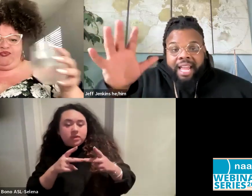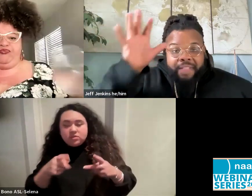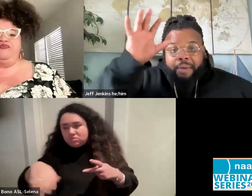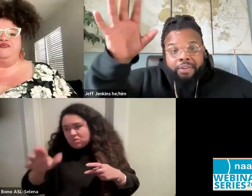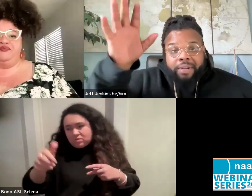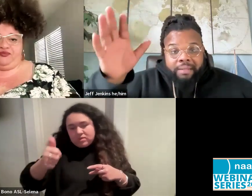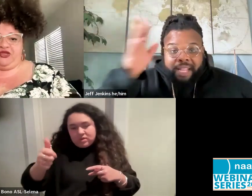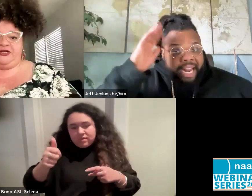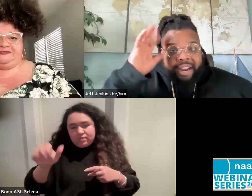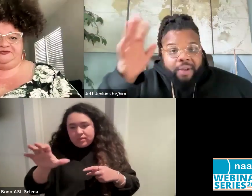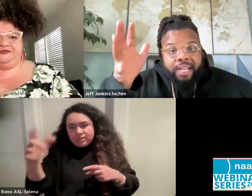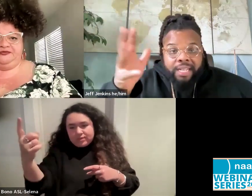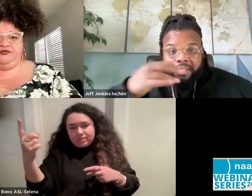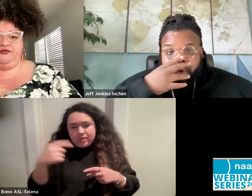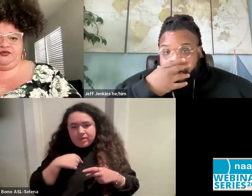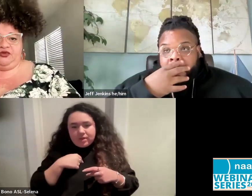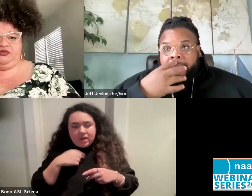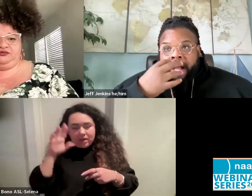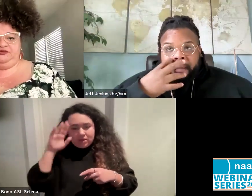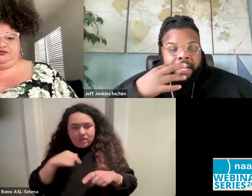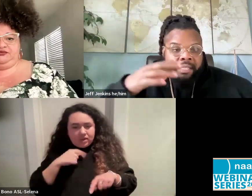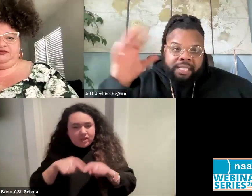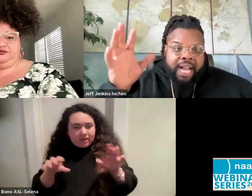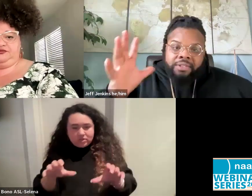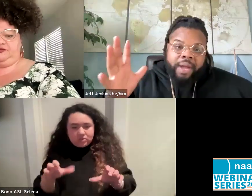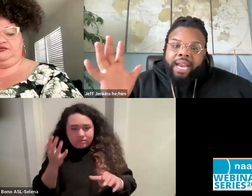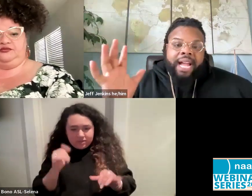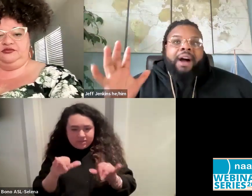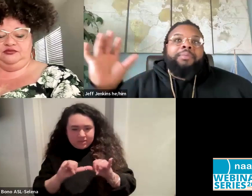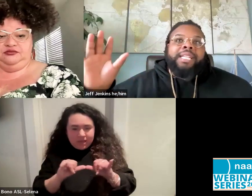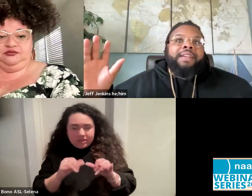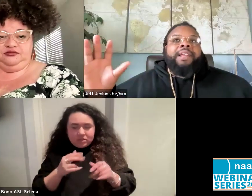And they were doing something that I knew I couldn't do because of the size and weight like I was dealing with.